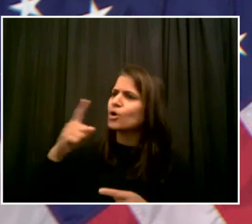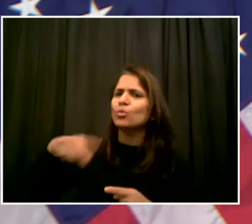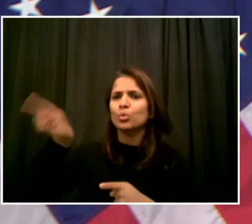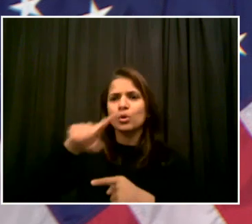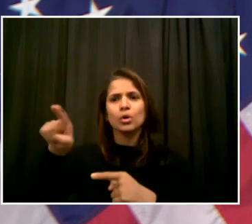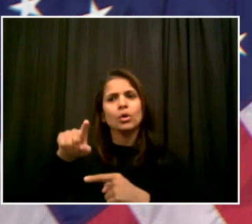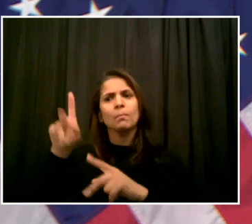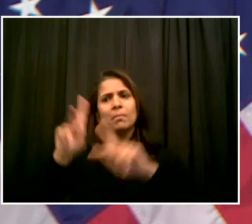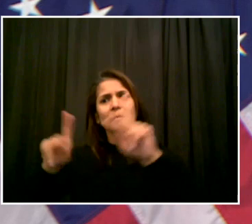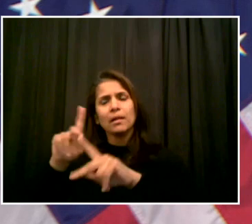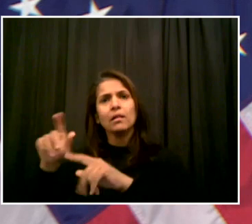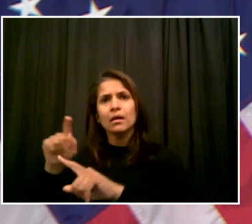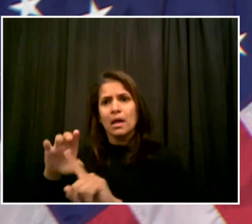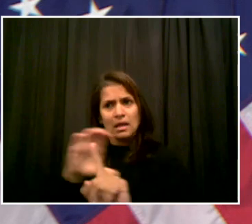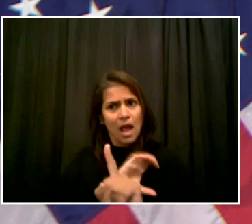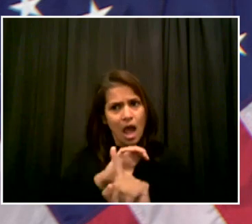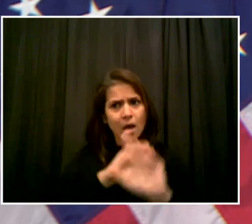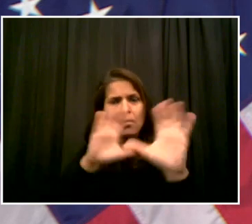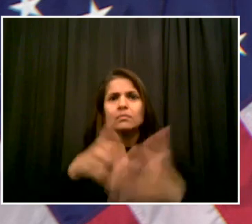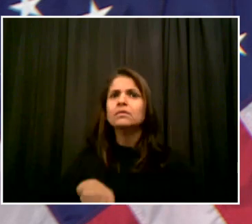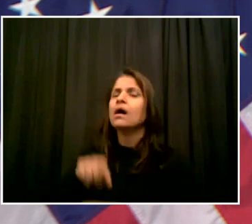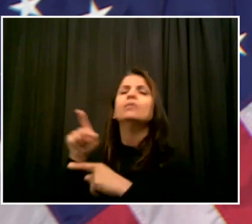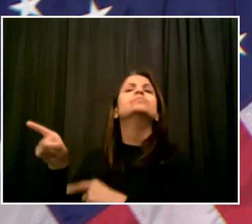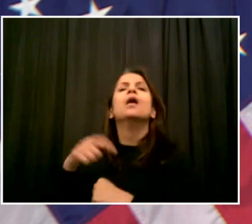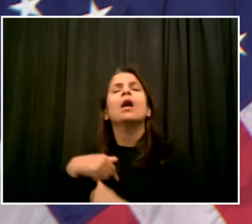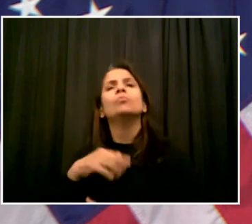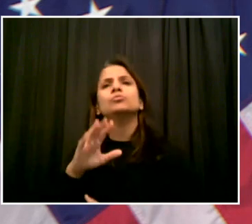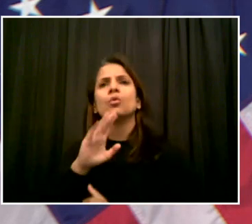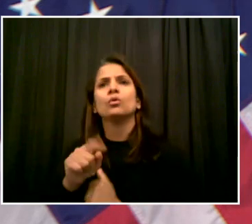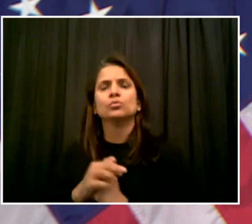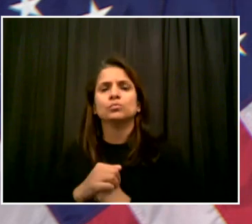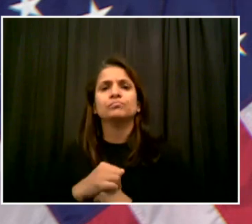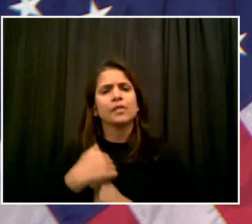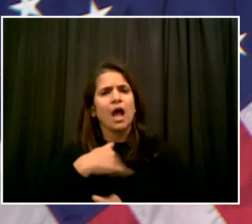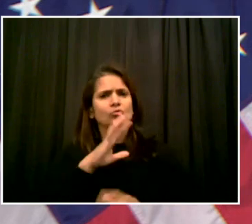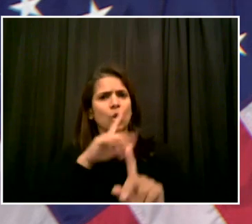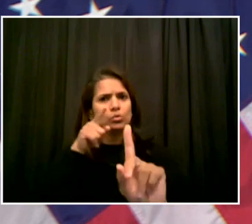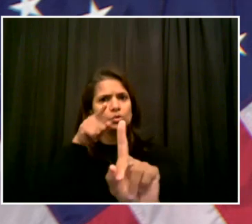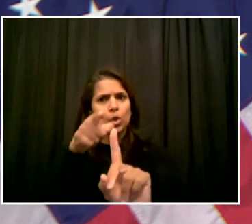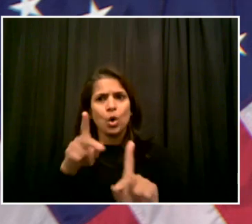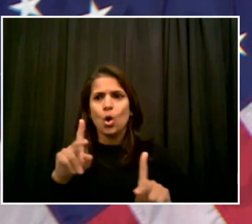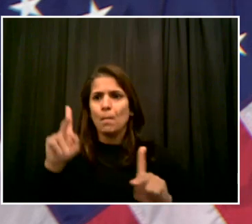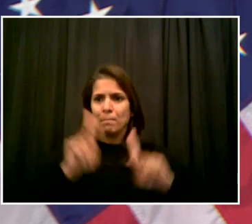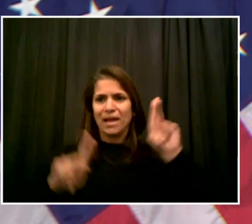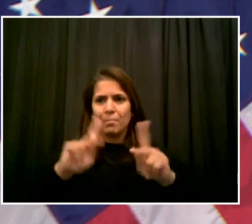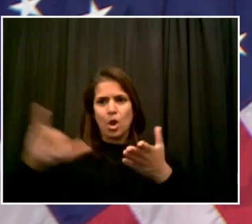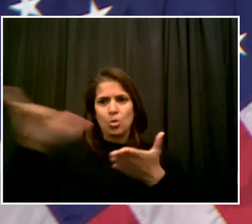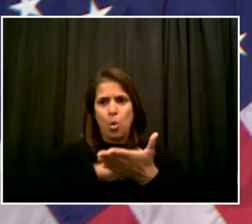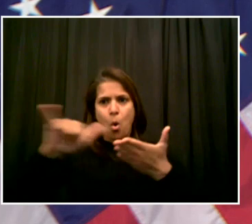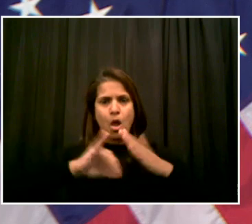THANK YOU. THANK YOU FOR WHAT YOU DO EACH AND EVERY DAY. THE SECOND MESSAGE IS TO THE PEOPLE OF NEW RYOK CITY.